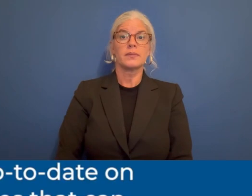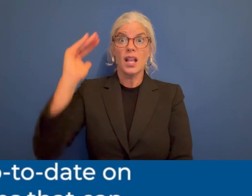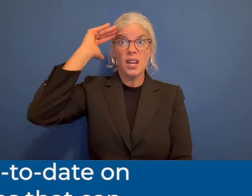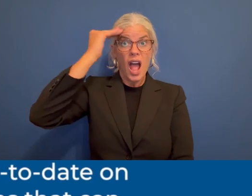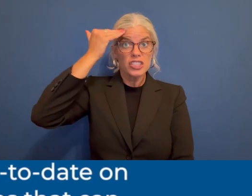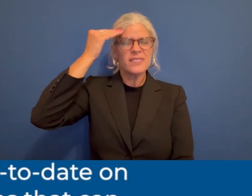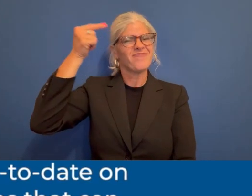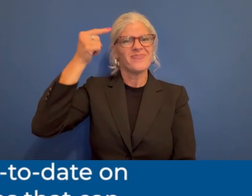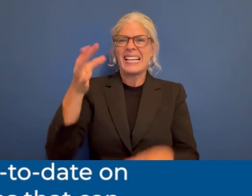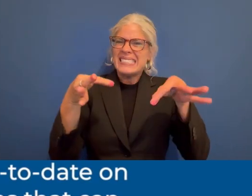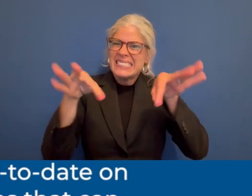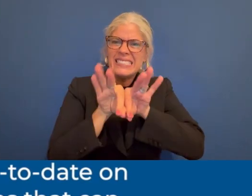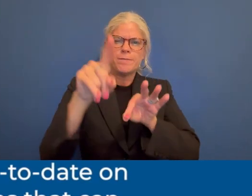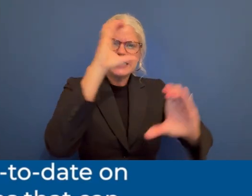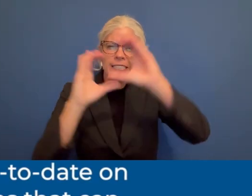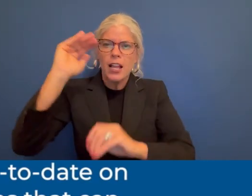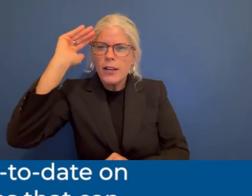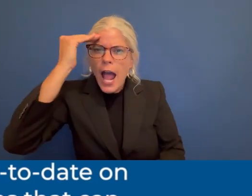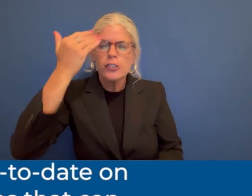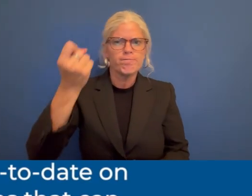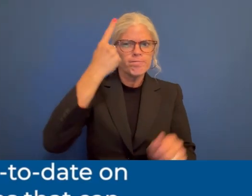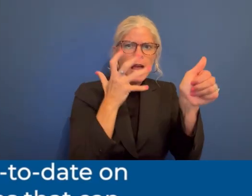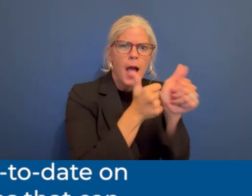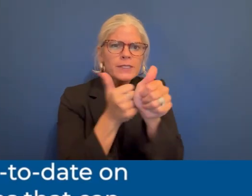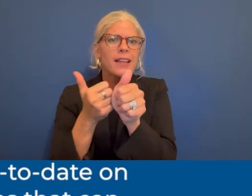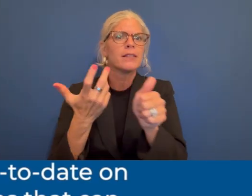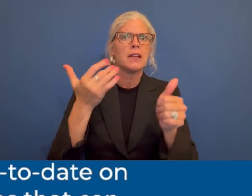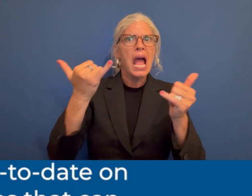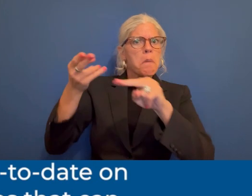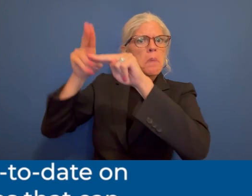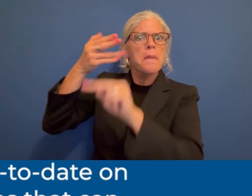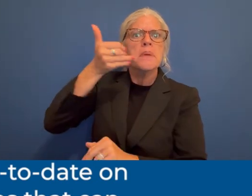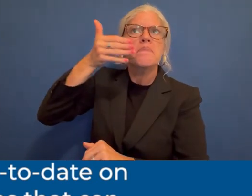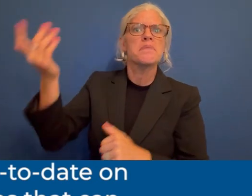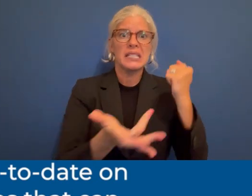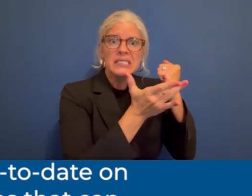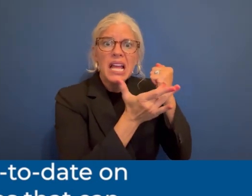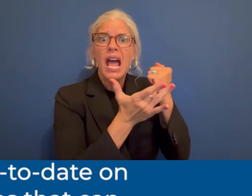Knowledge. Continuously seek knowledge and stay updated on advancements, technologies,